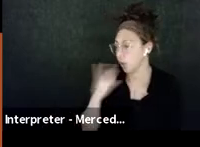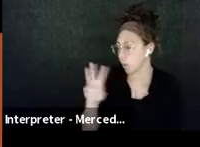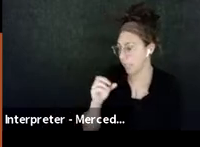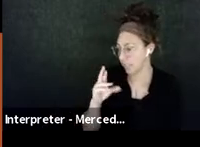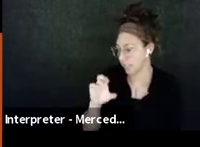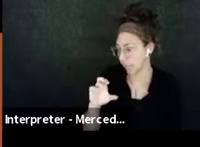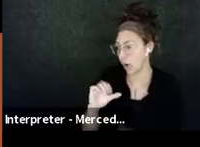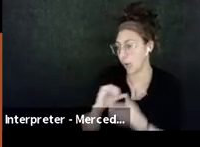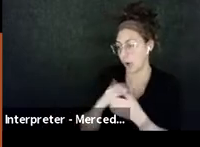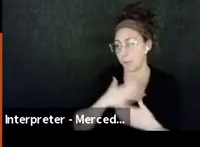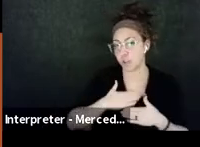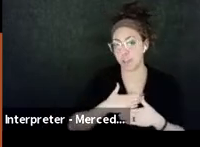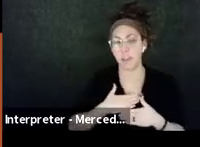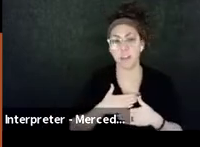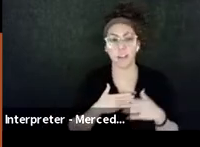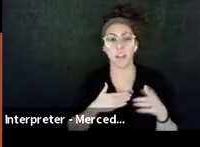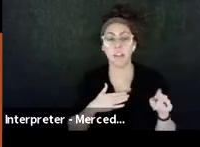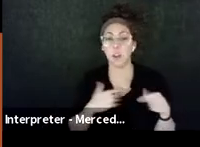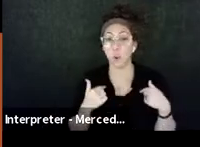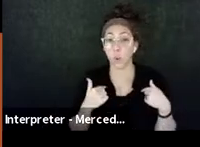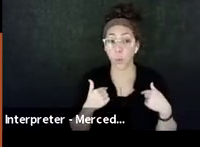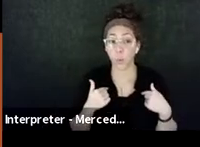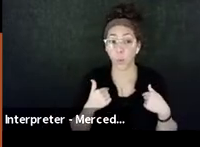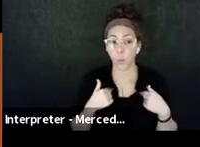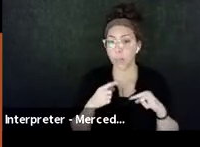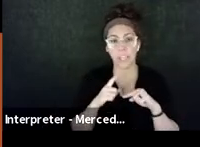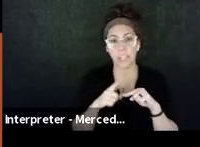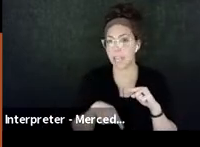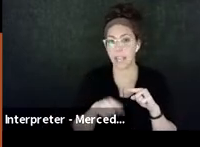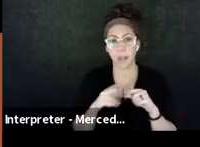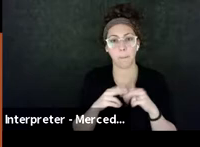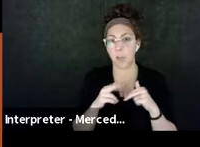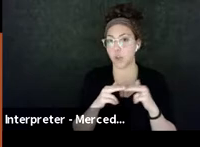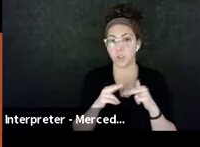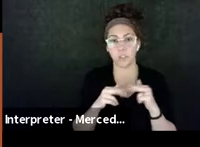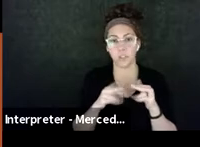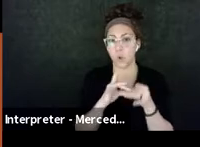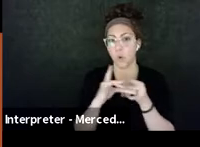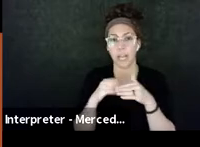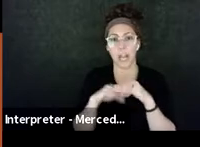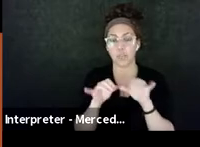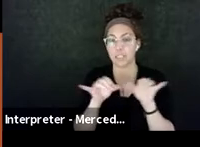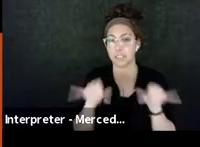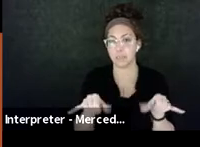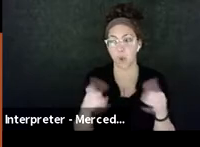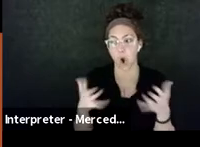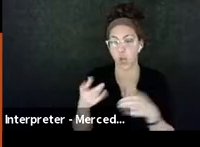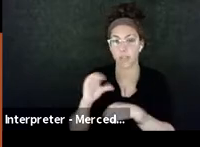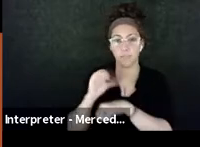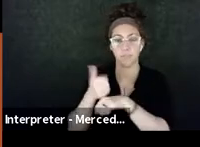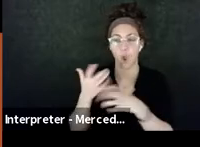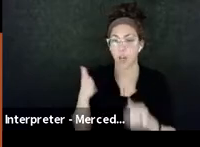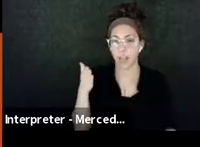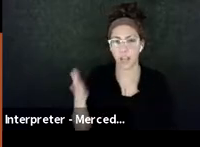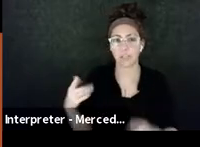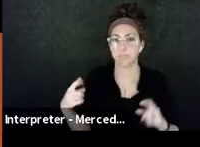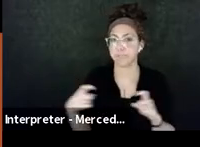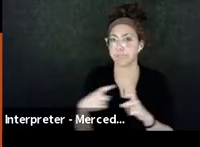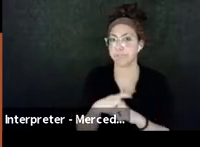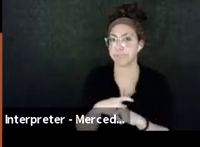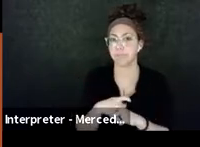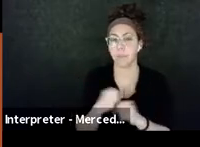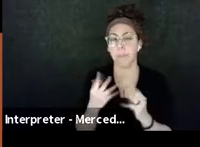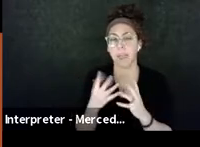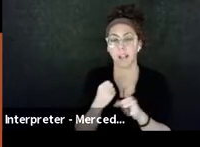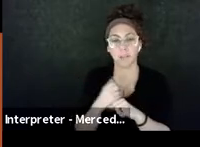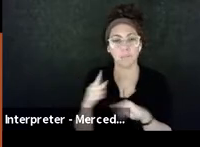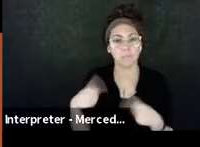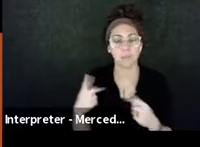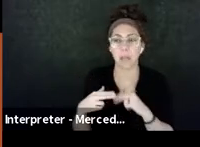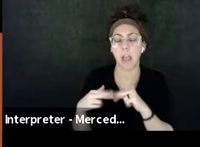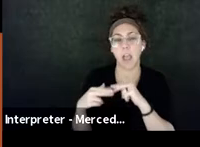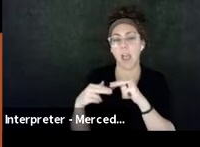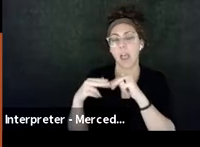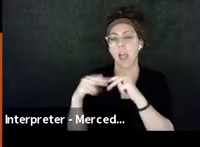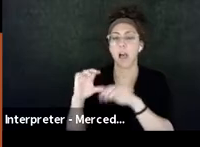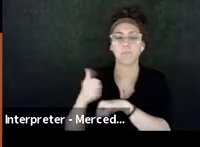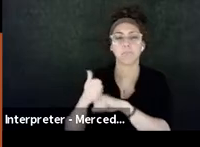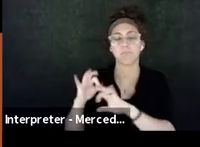Natalie Chavez: We could never ever build the coordinated entry system that's already existing it's so sophisticated they spent decades trying to build it. So now what we're going to do is FCC